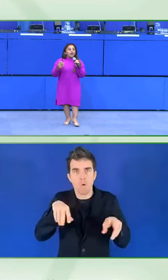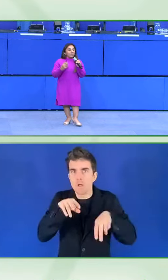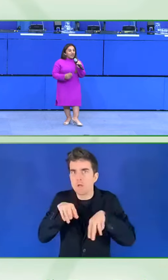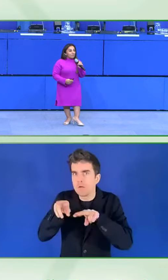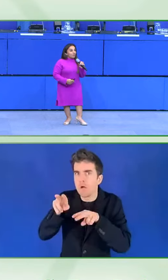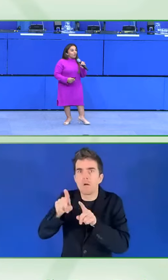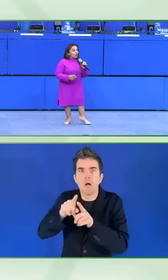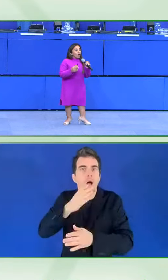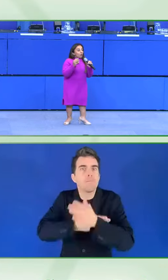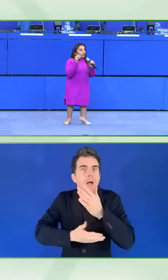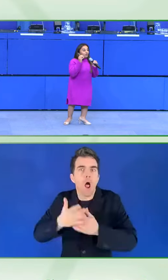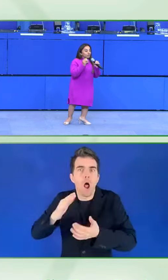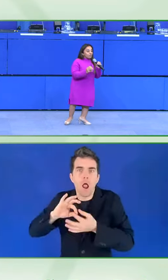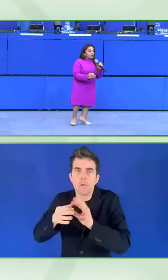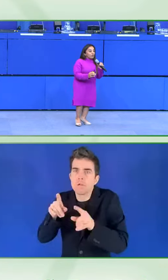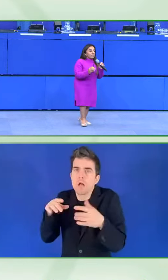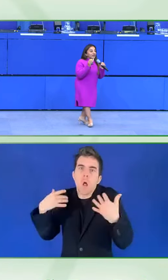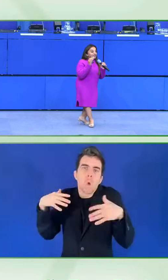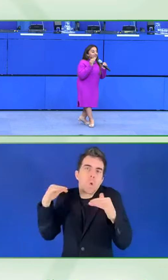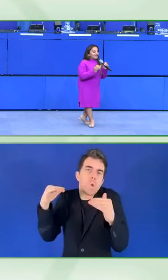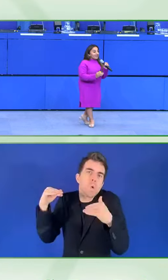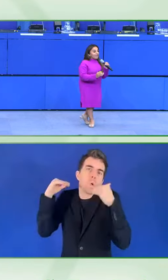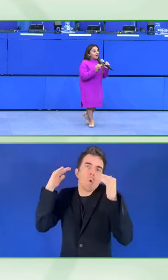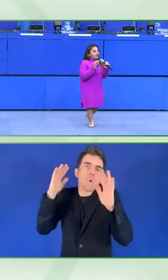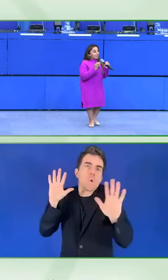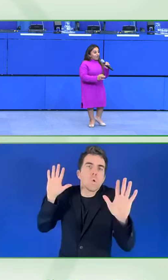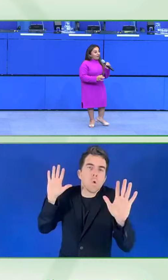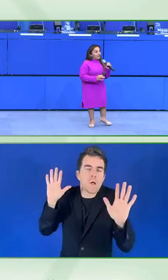I came across it by accident in my early 20s and when I did it changed my life.